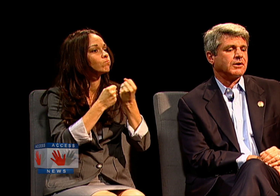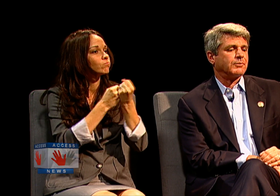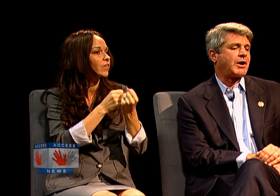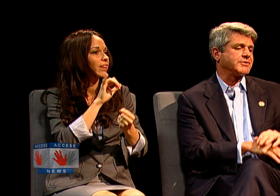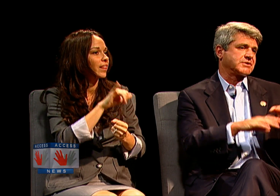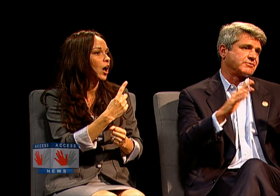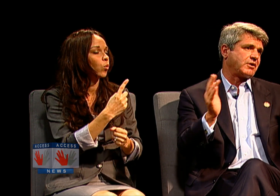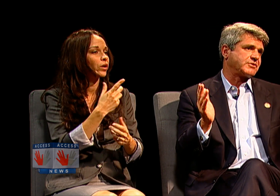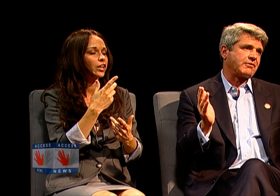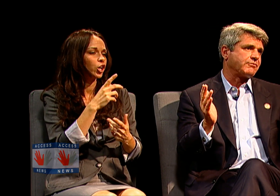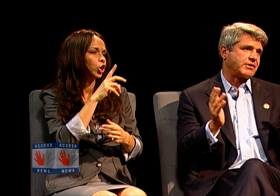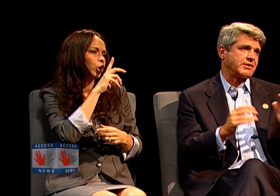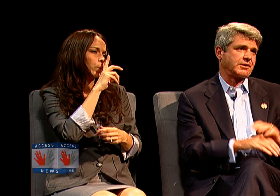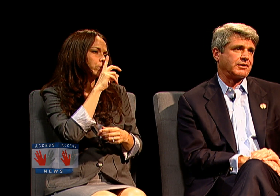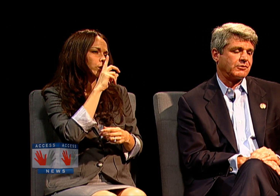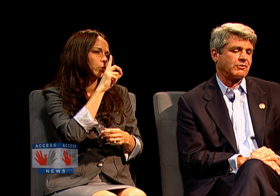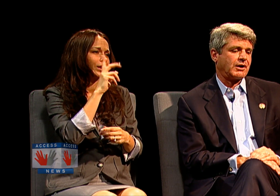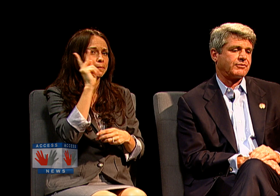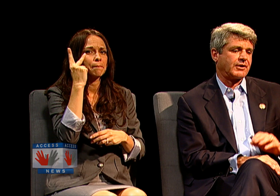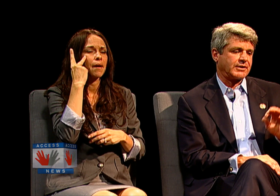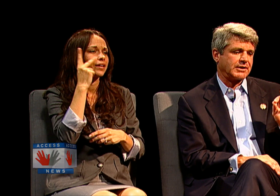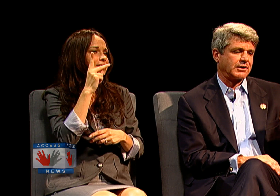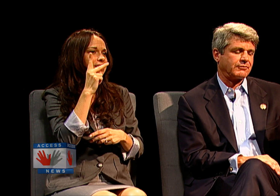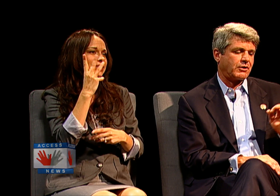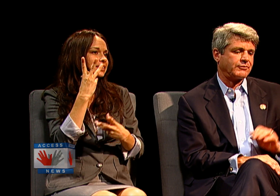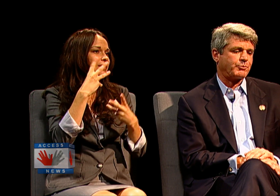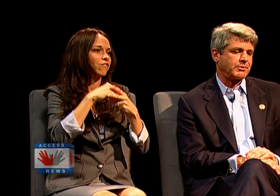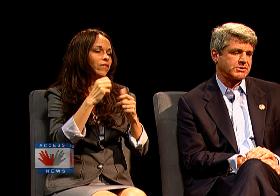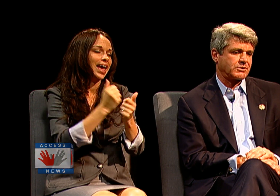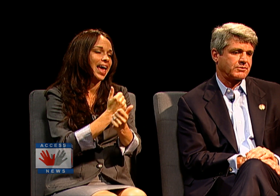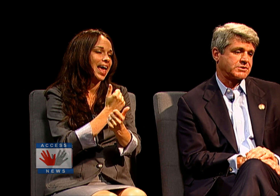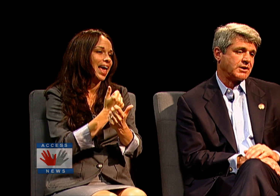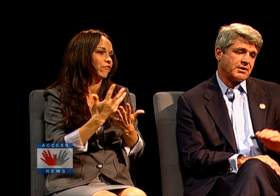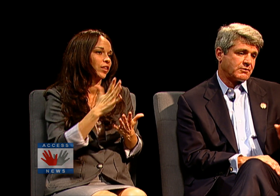POLITICS INVOLVES EVERYTHING IN YOUR LIFE. AND I THINK GETTING INVOLVED IN PUBLIC SERVICE,